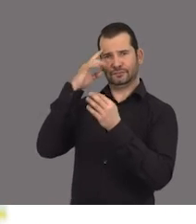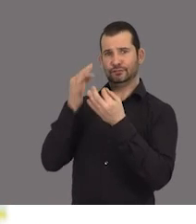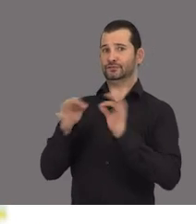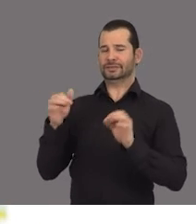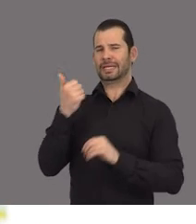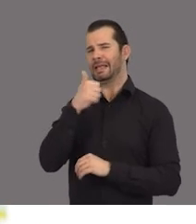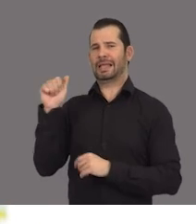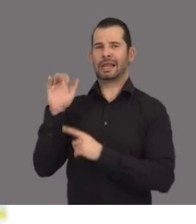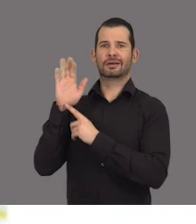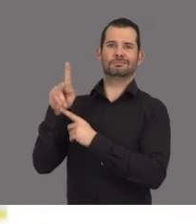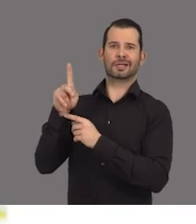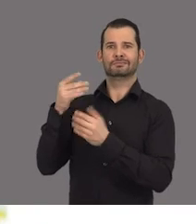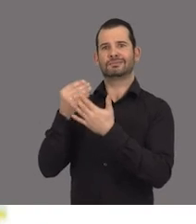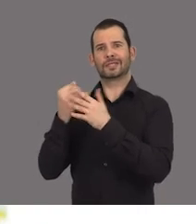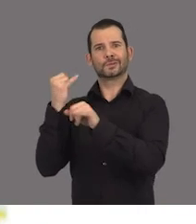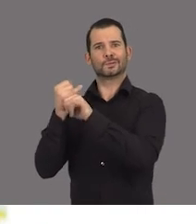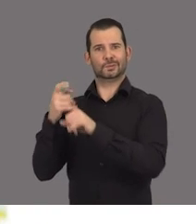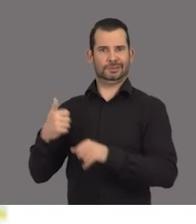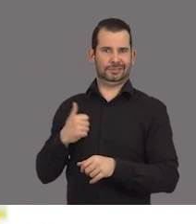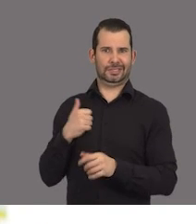at any financial institution in Canada.